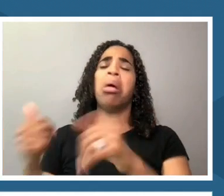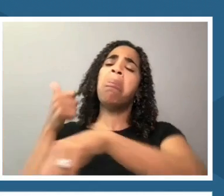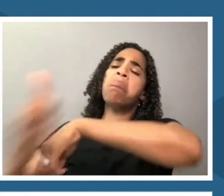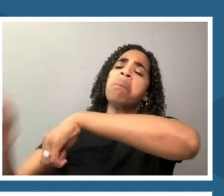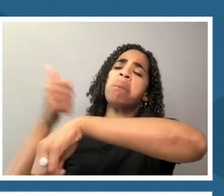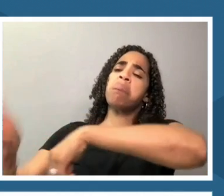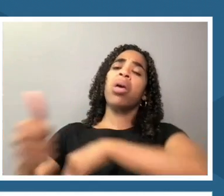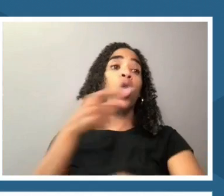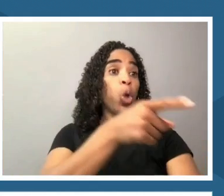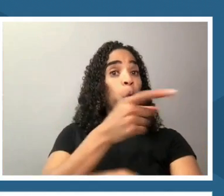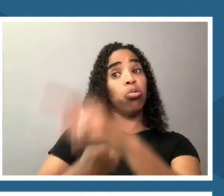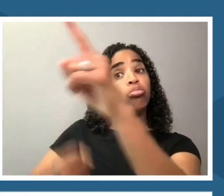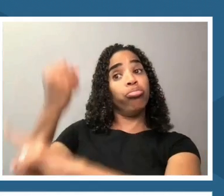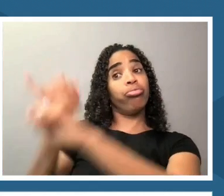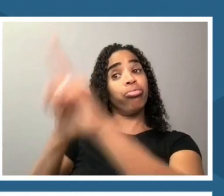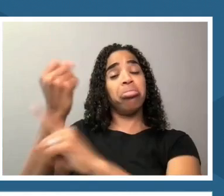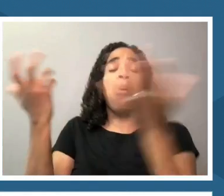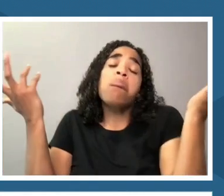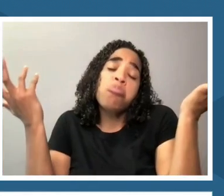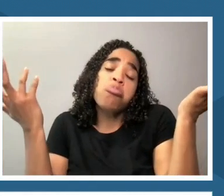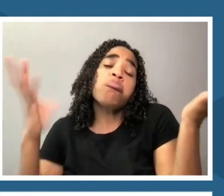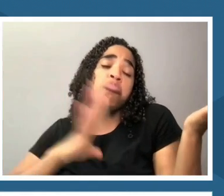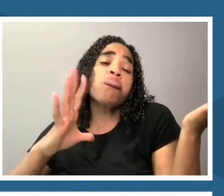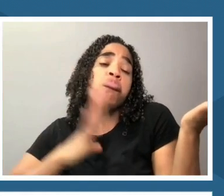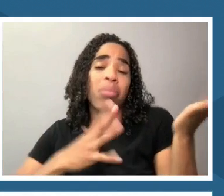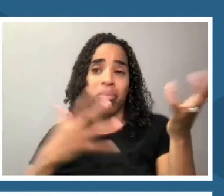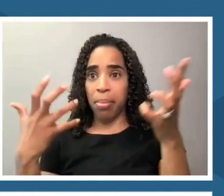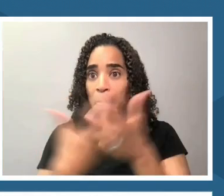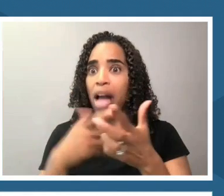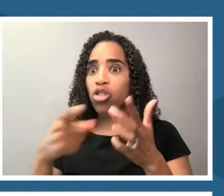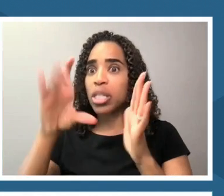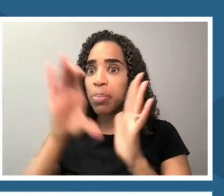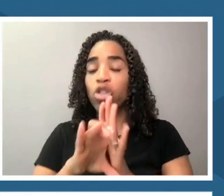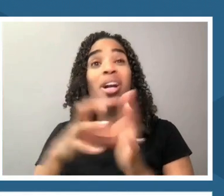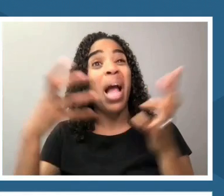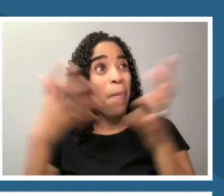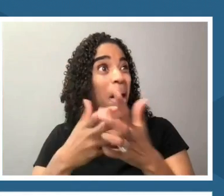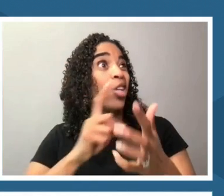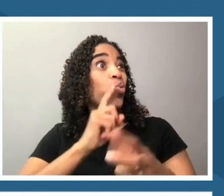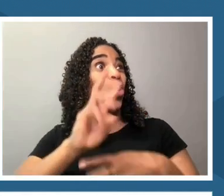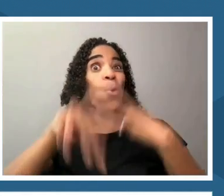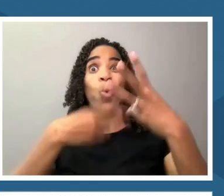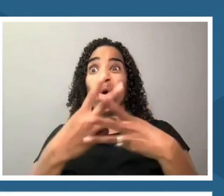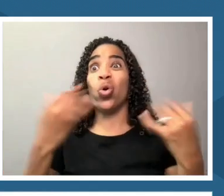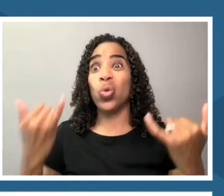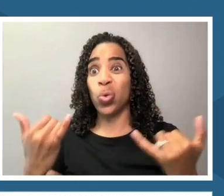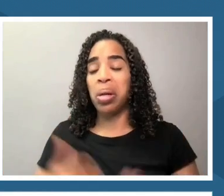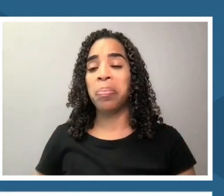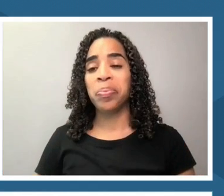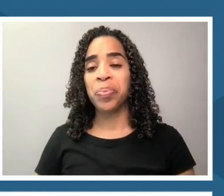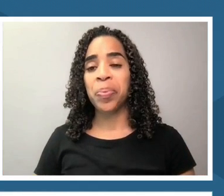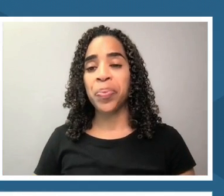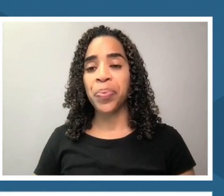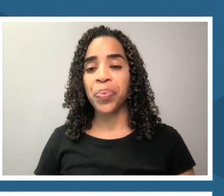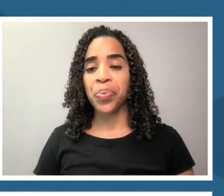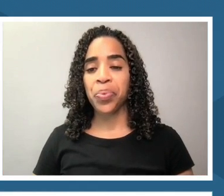them something that we're seeing right now with this current rise of anti-aging violence